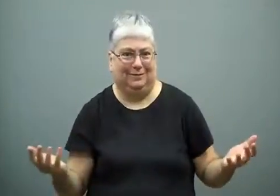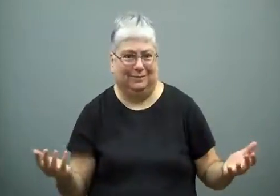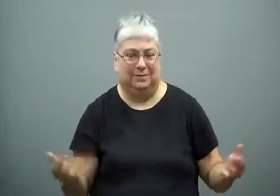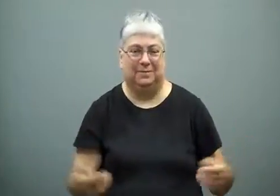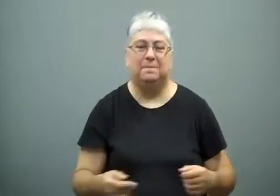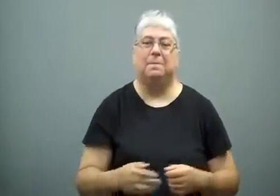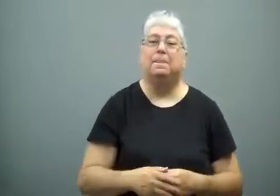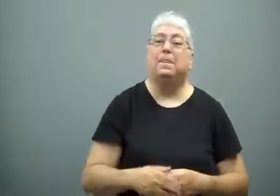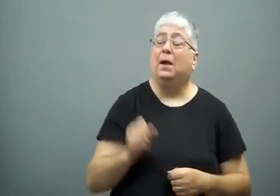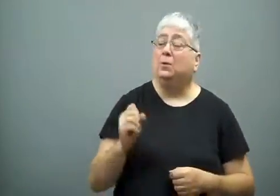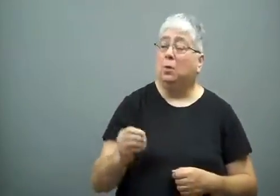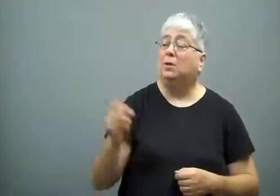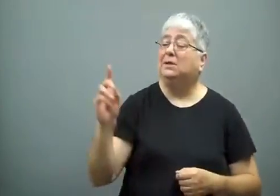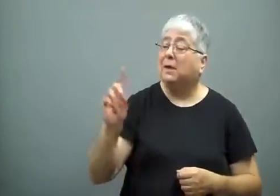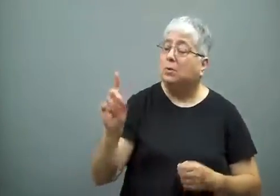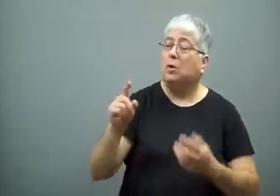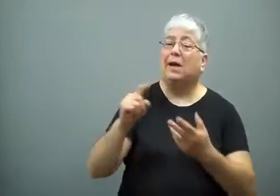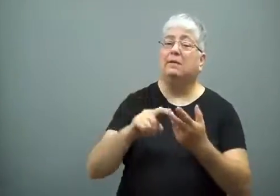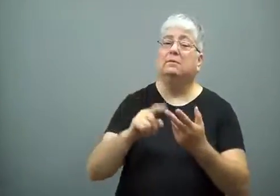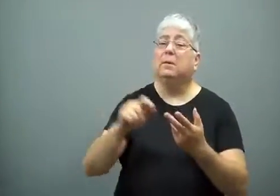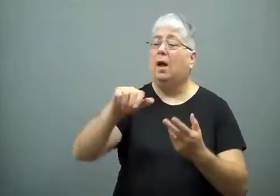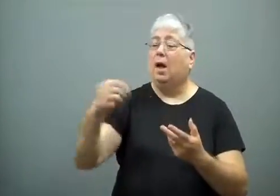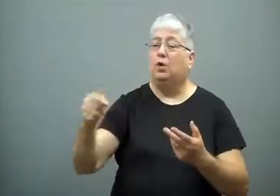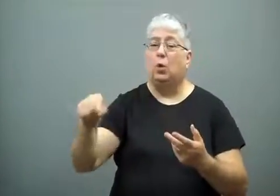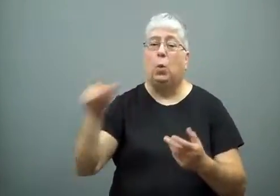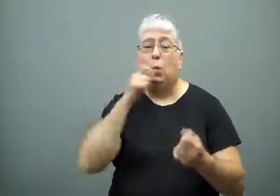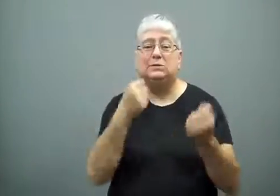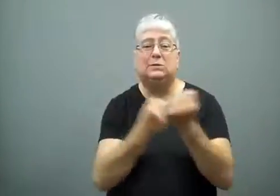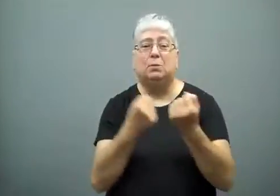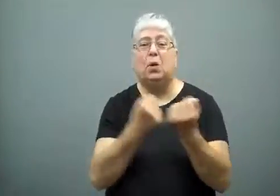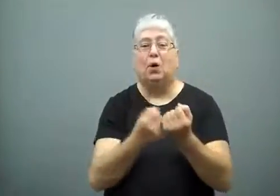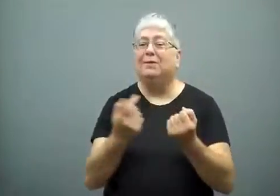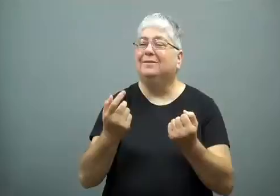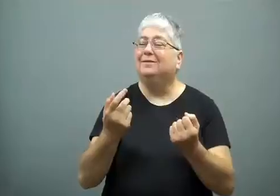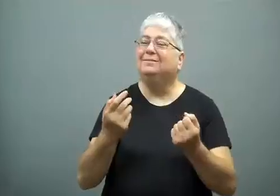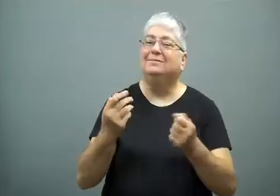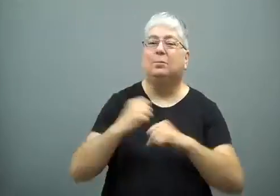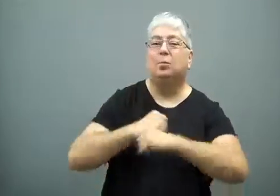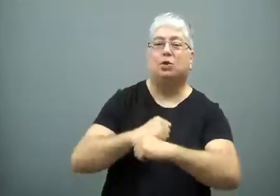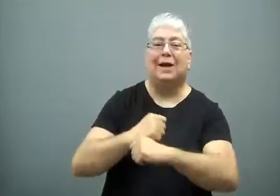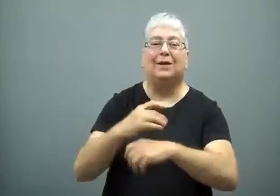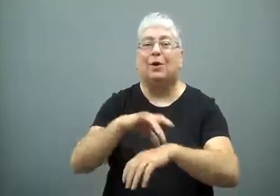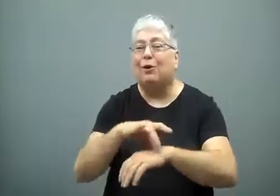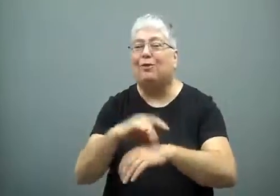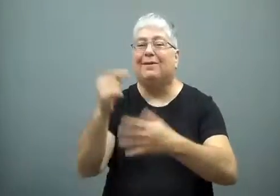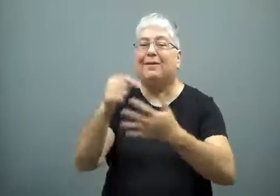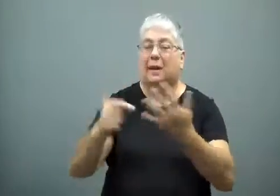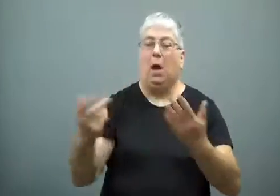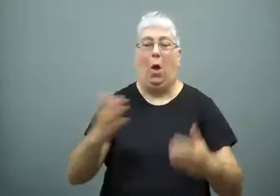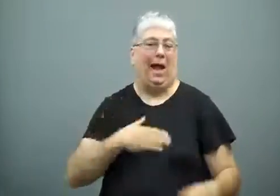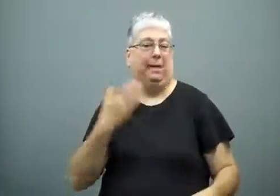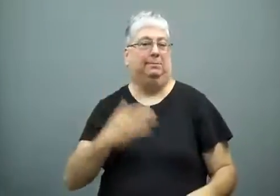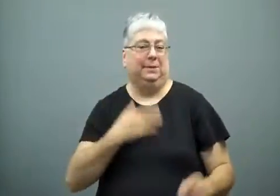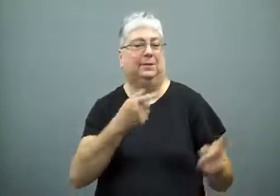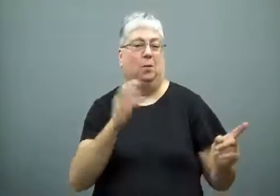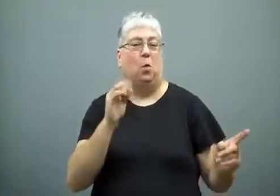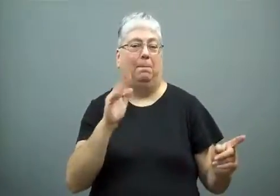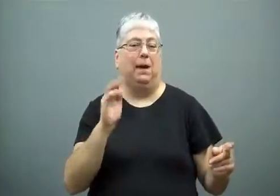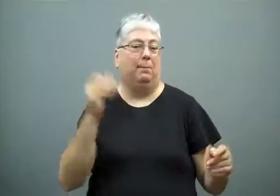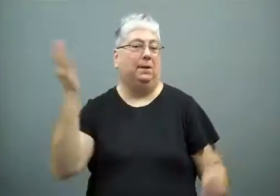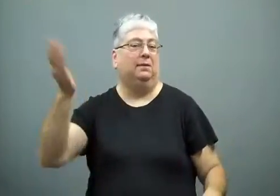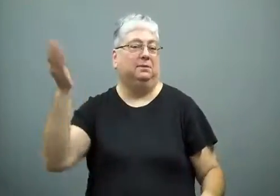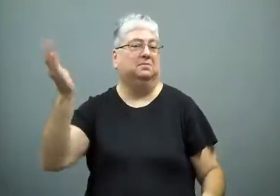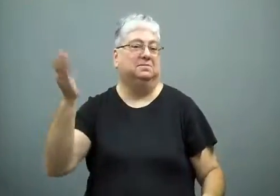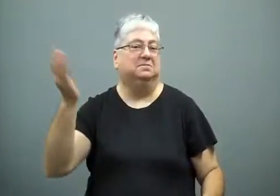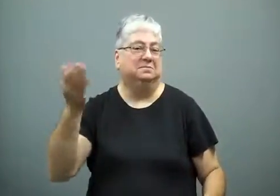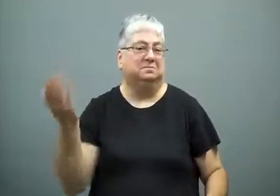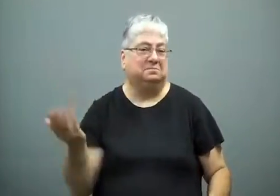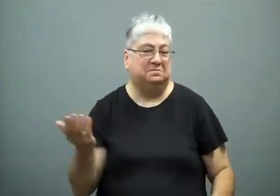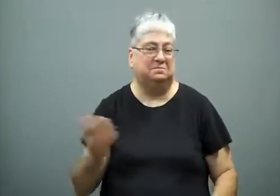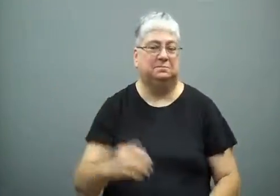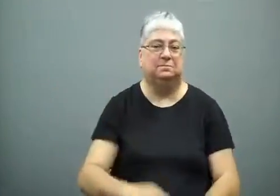Democrats and environmentalists are happy with Obama's speech.